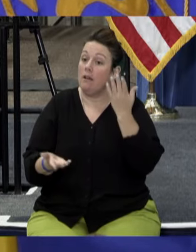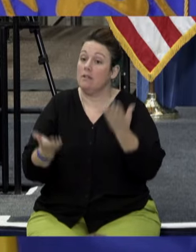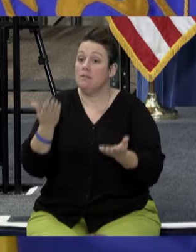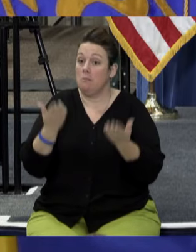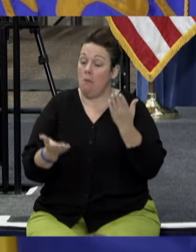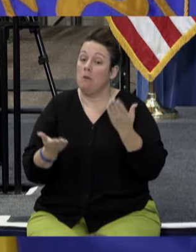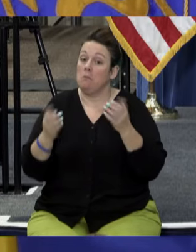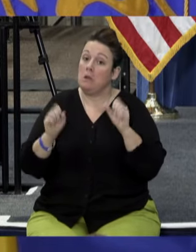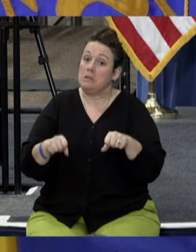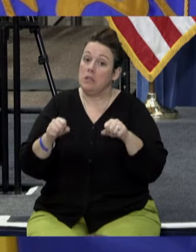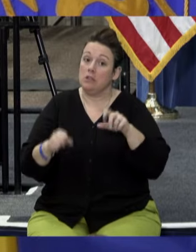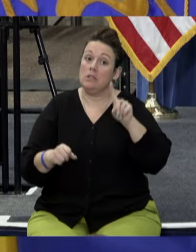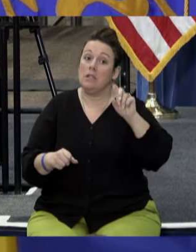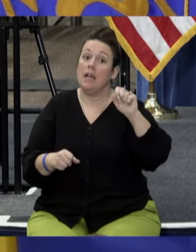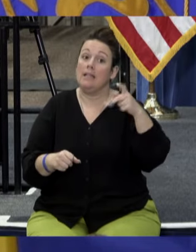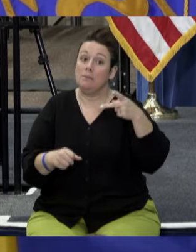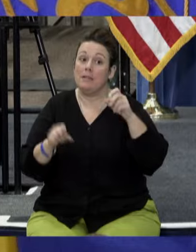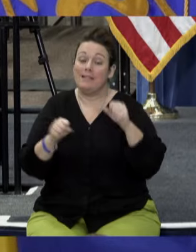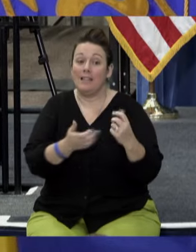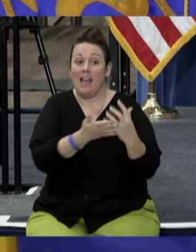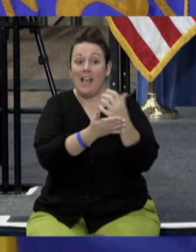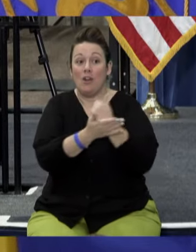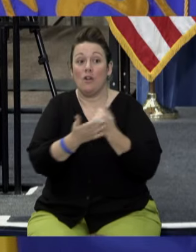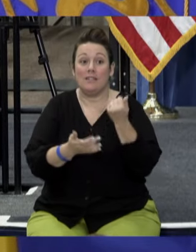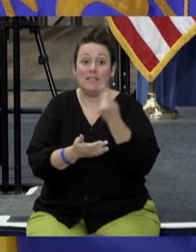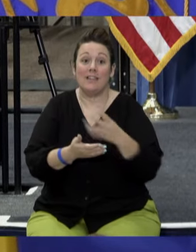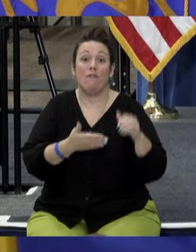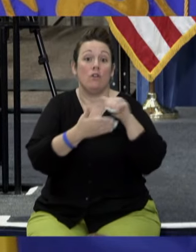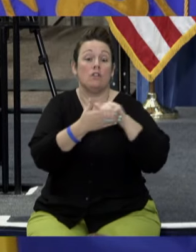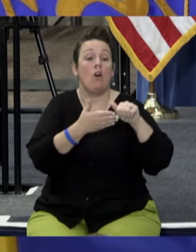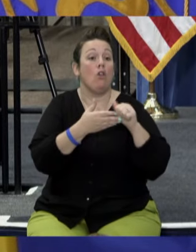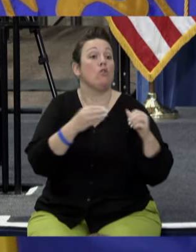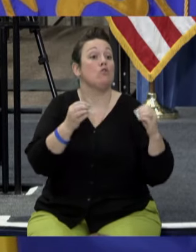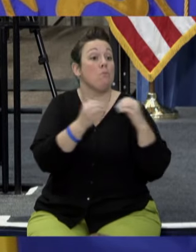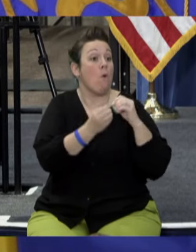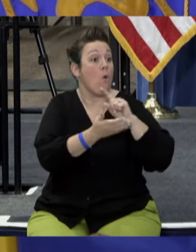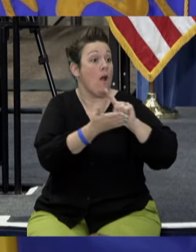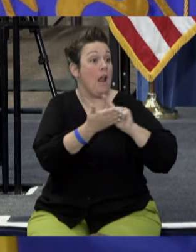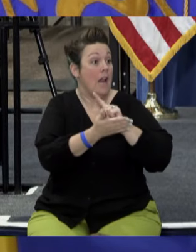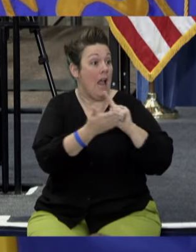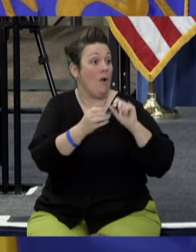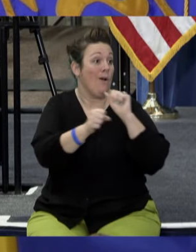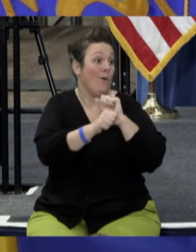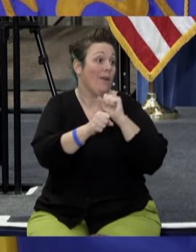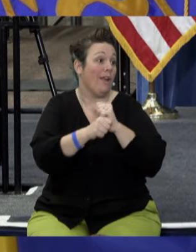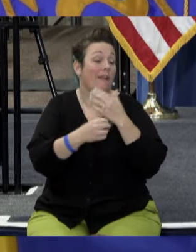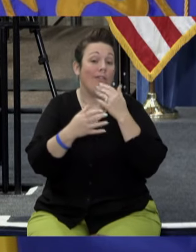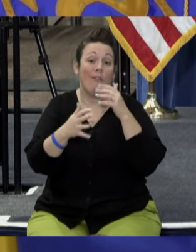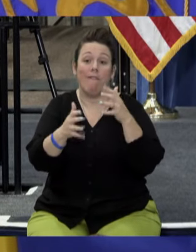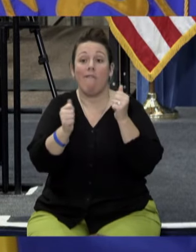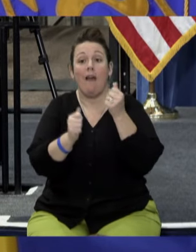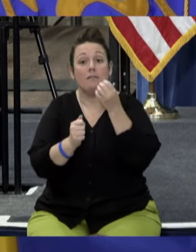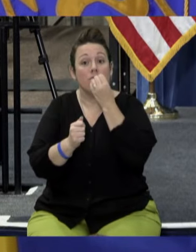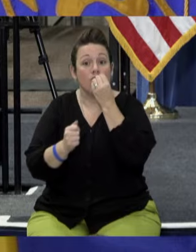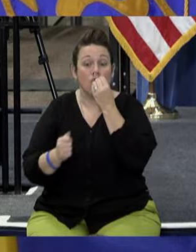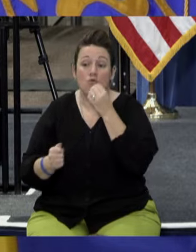professionals can earn several dollars more per hour working in either fast food or retail.